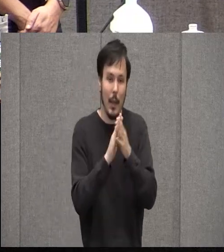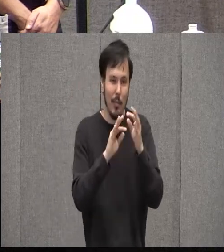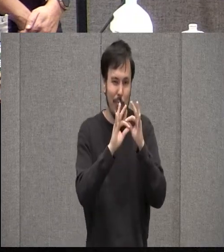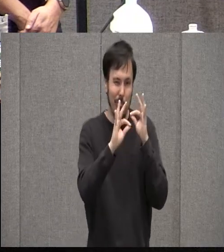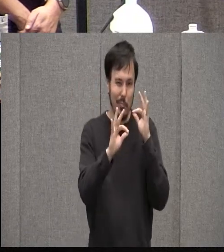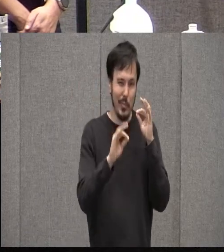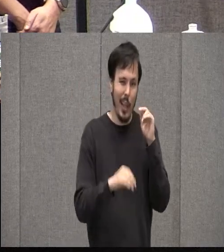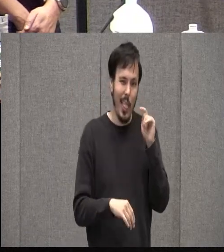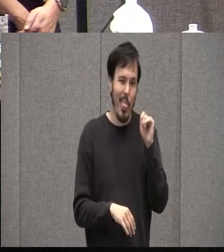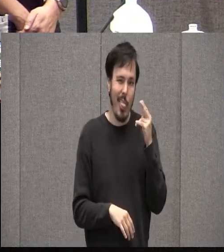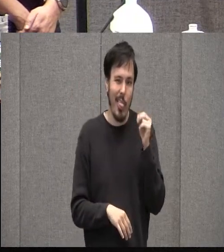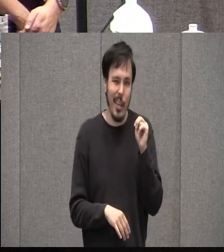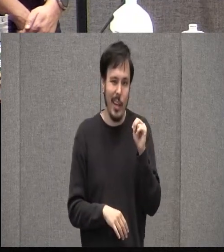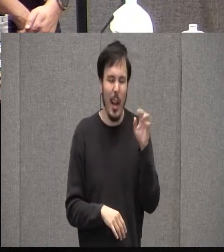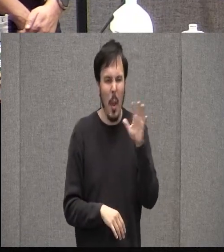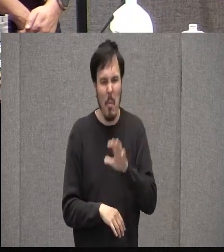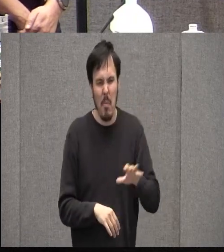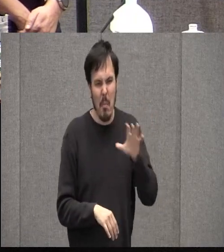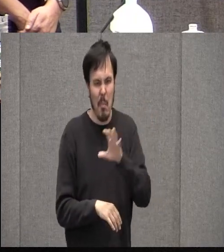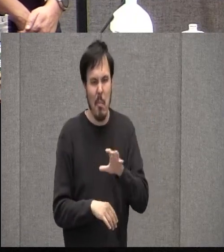maybe the thickness of a pencil, that's always good.